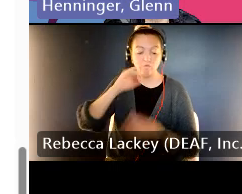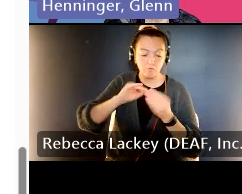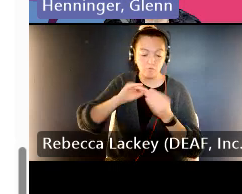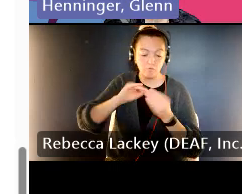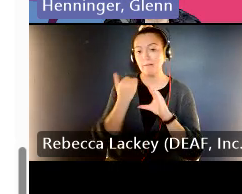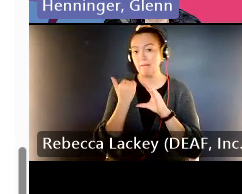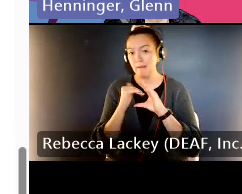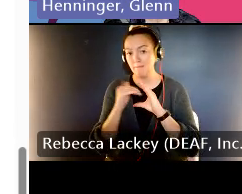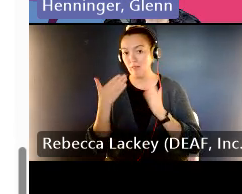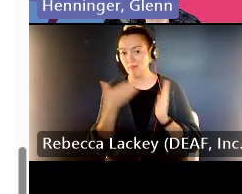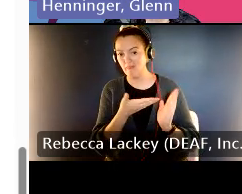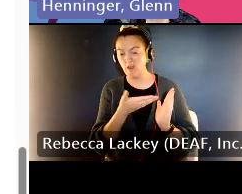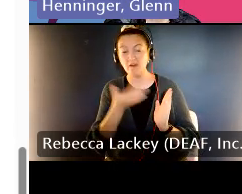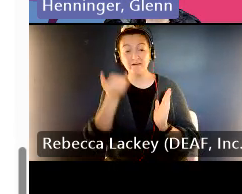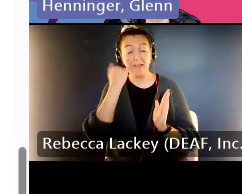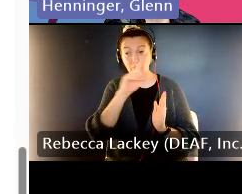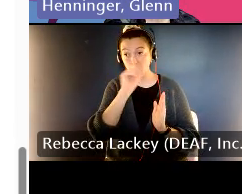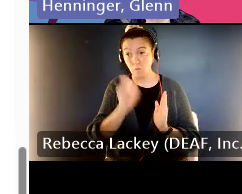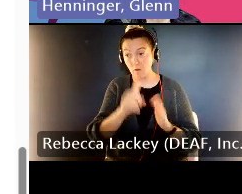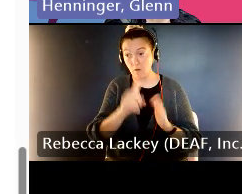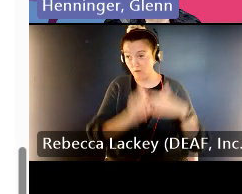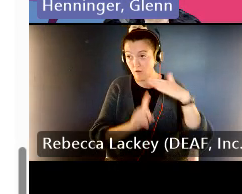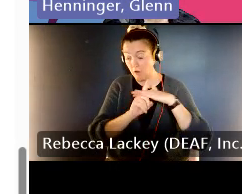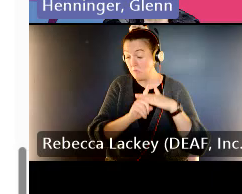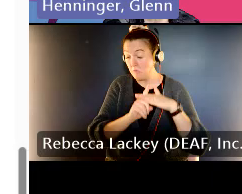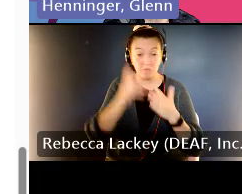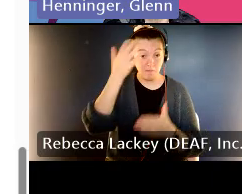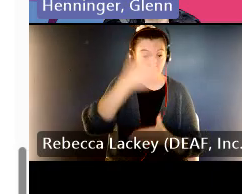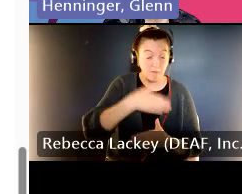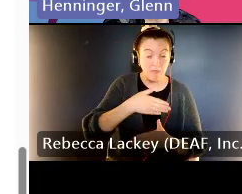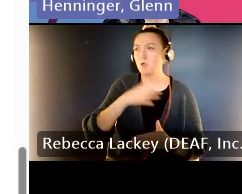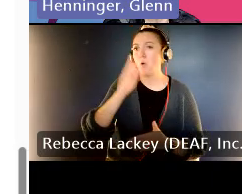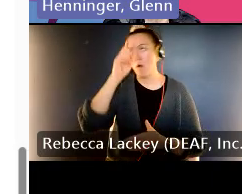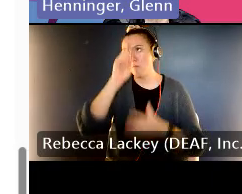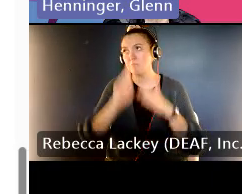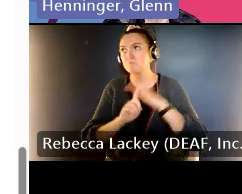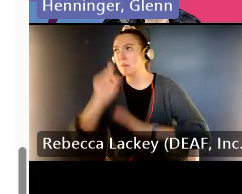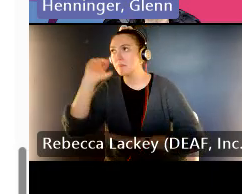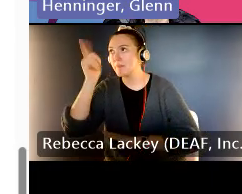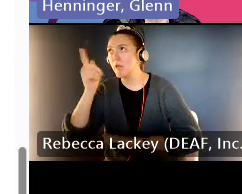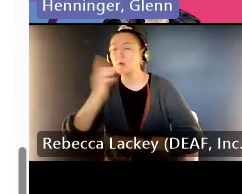So if you had a question we didn't get to, if you think of something later,